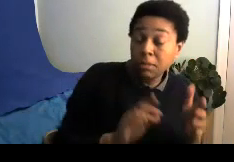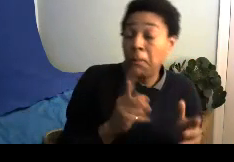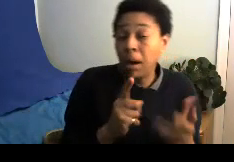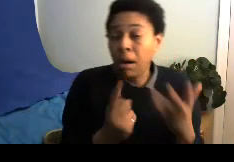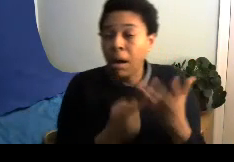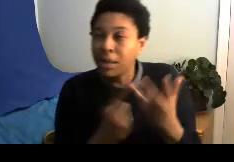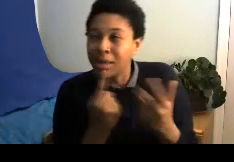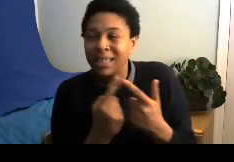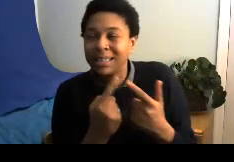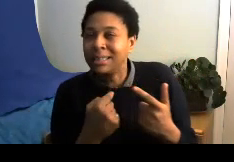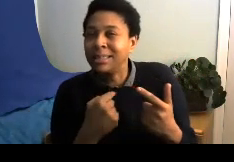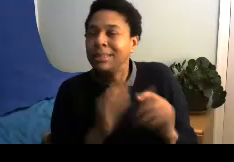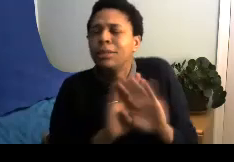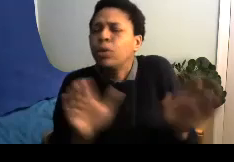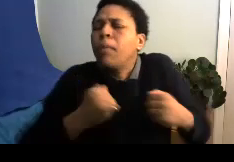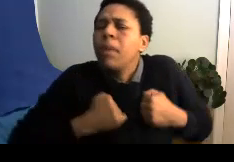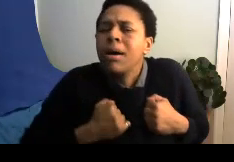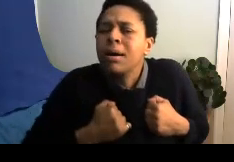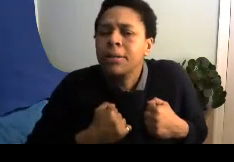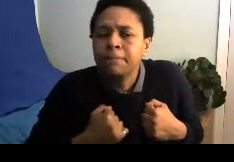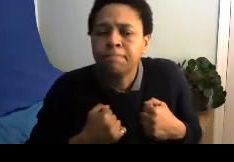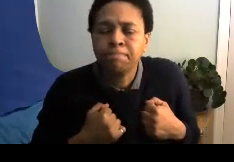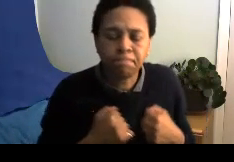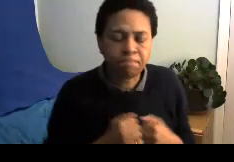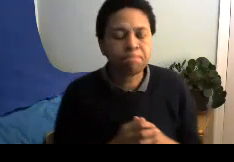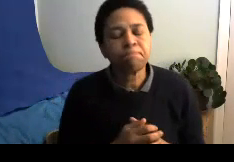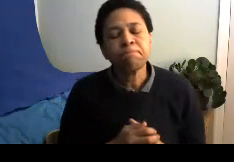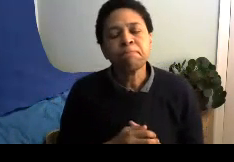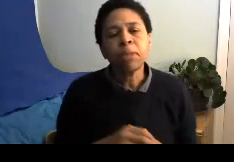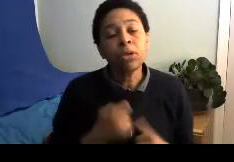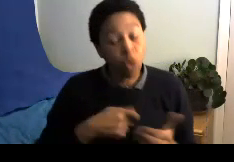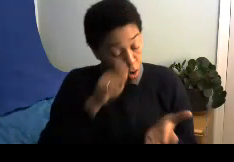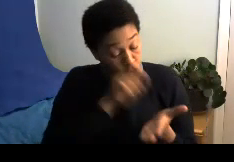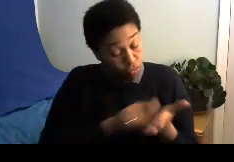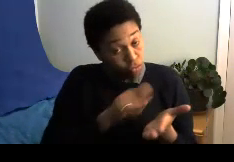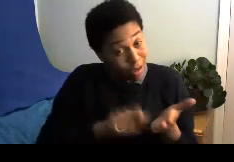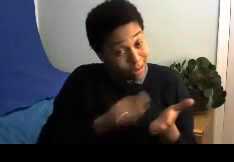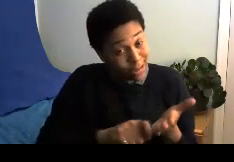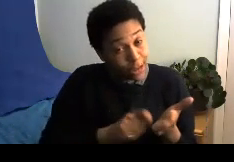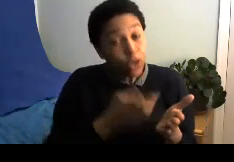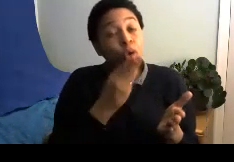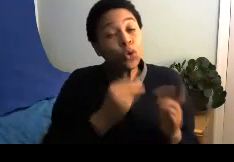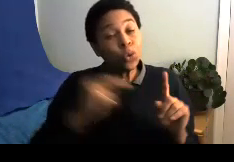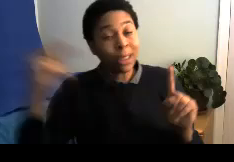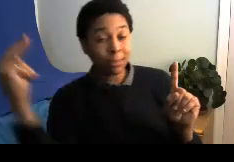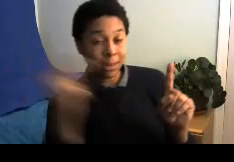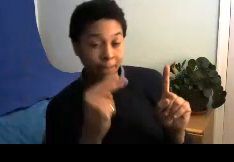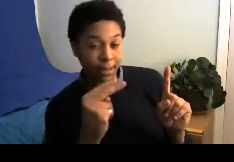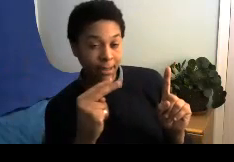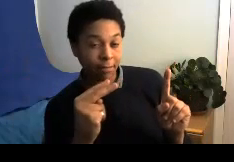forward in terms of writing from a perspective of memory,